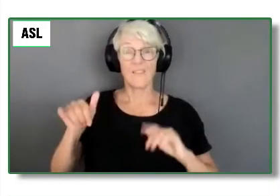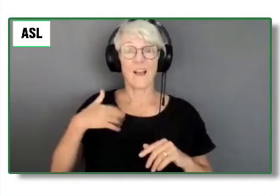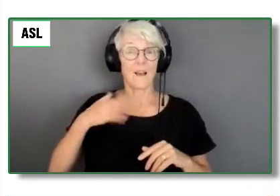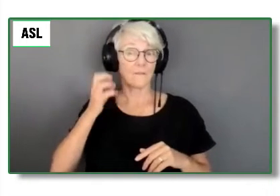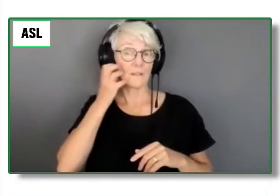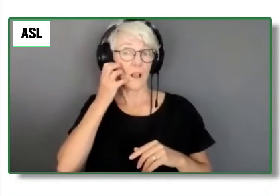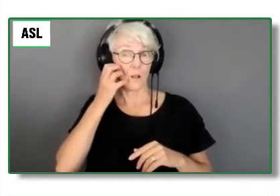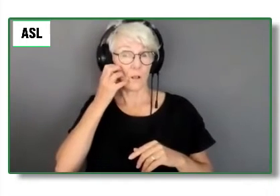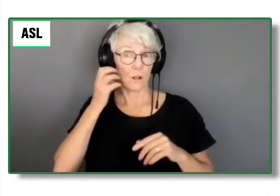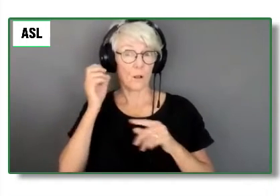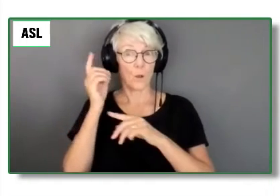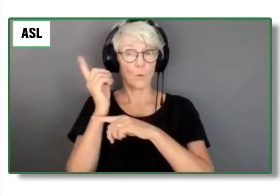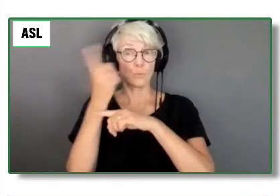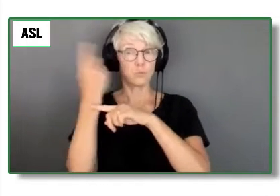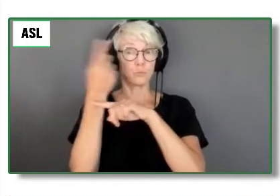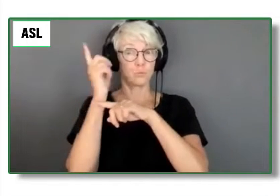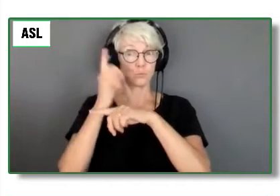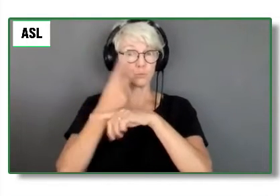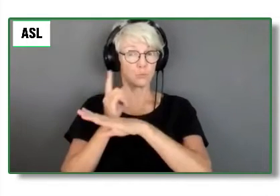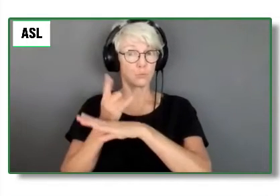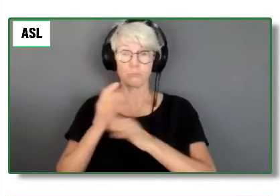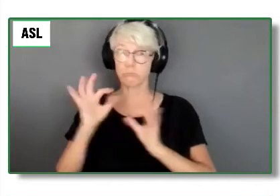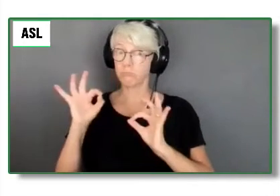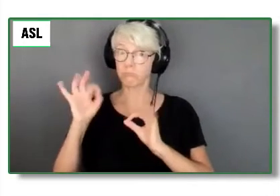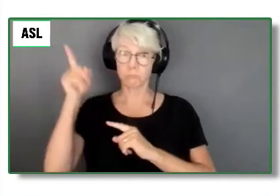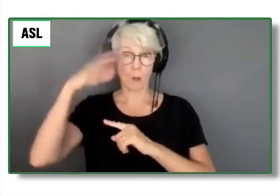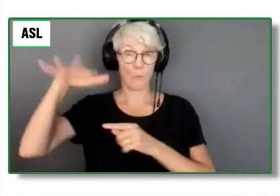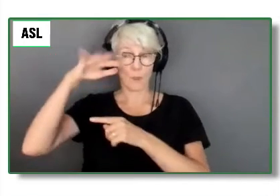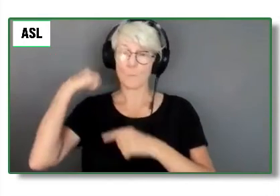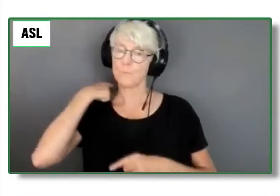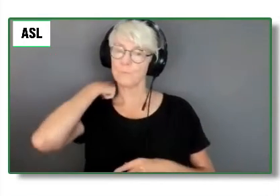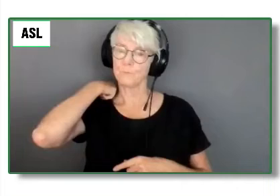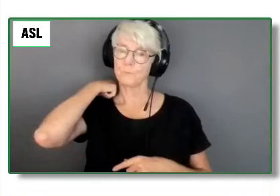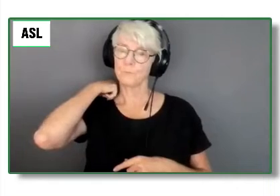Excuse me, so in closing providing accessibility